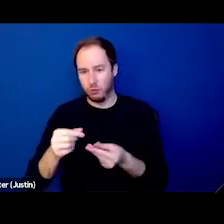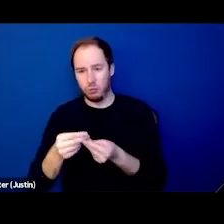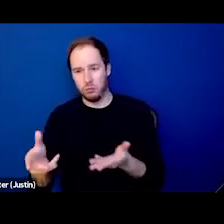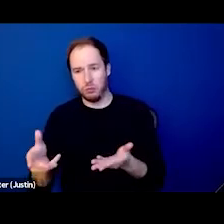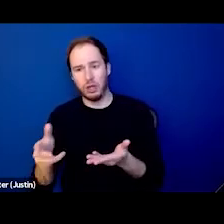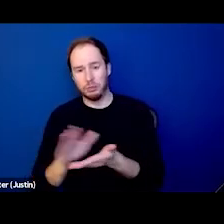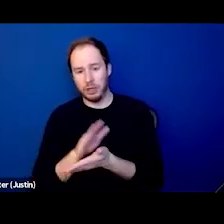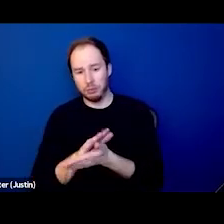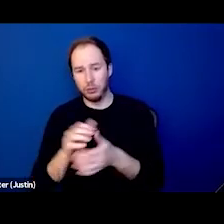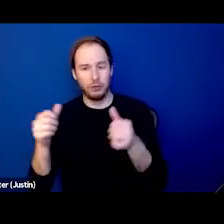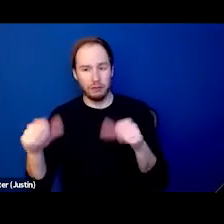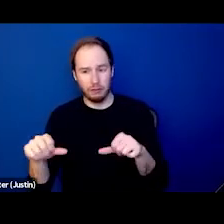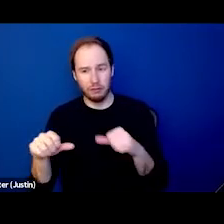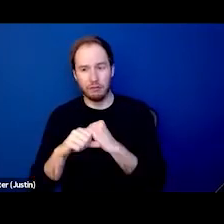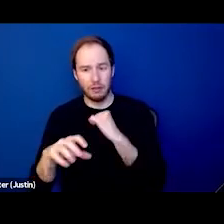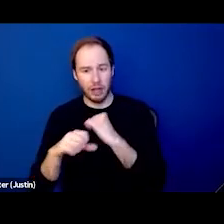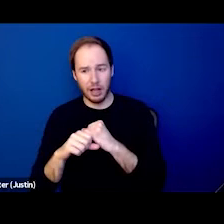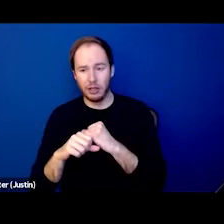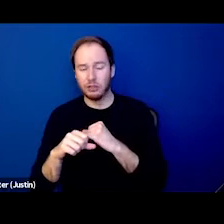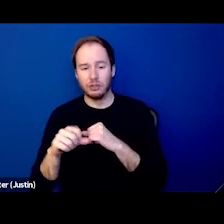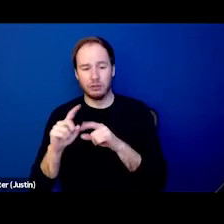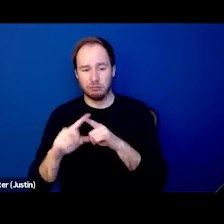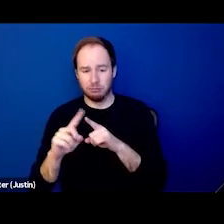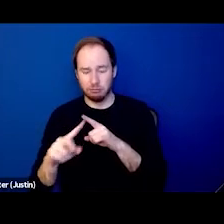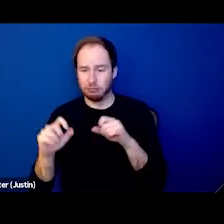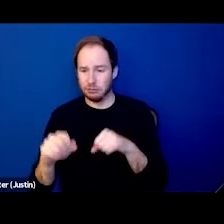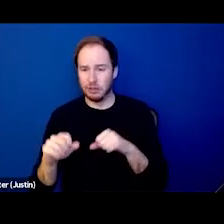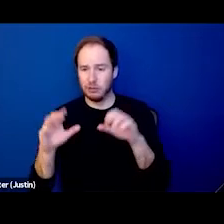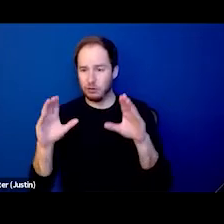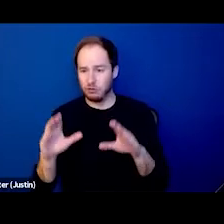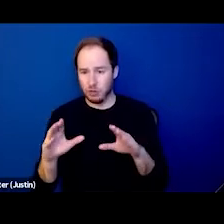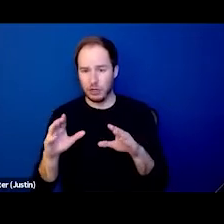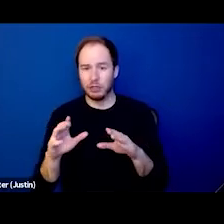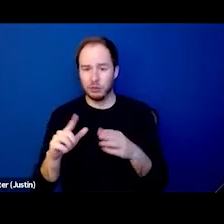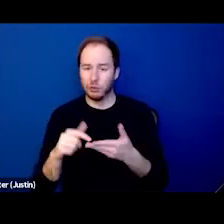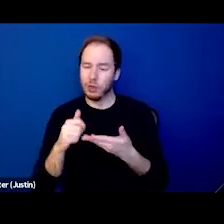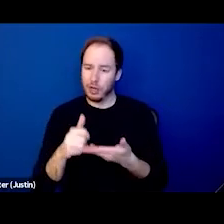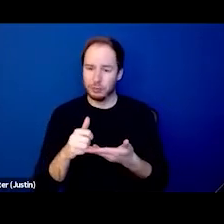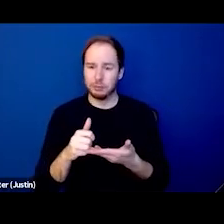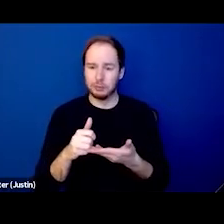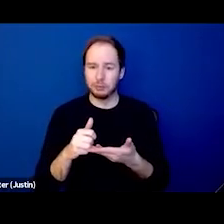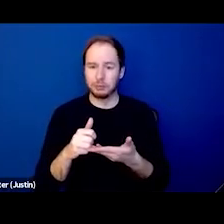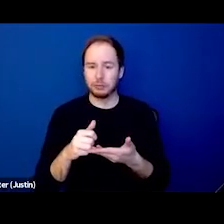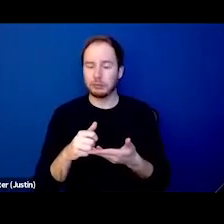Flyers and print materials are really effective in placing throughout the tribal community.